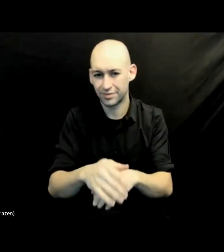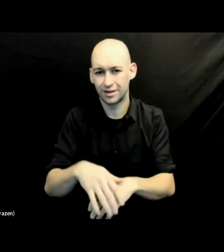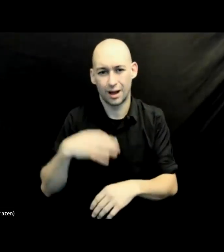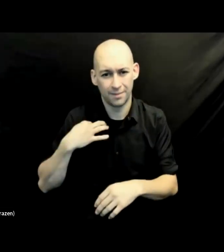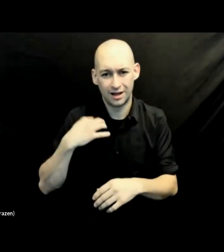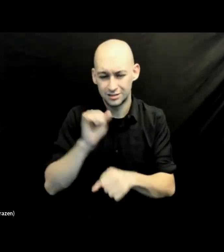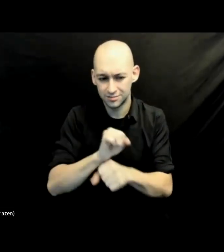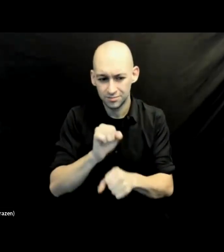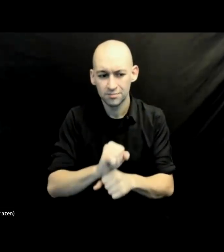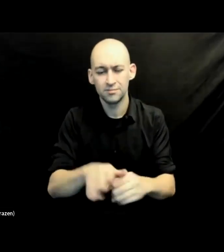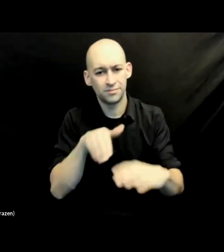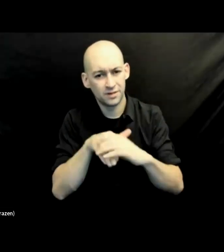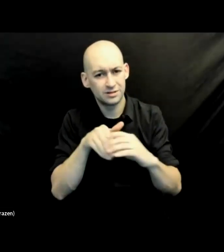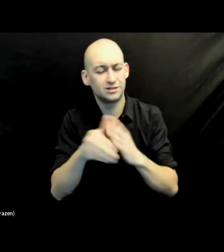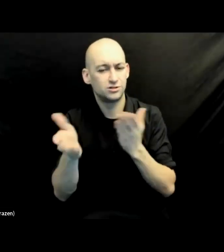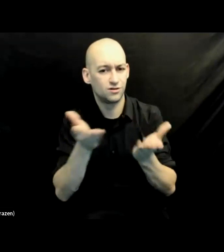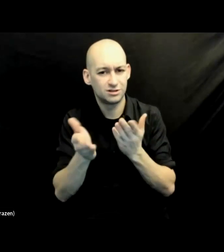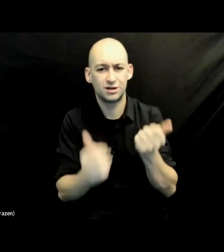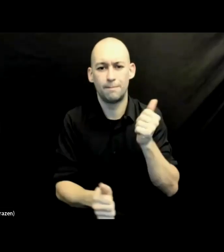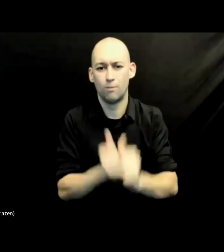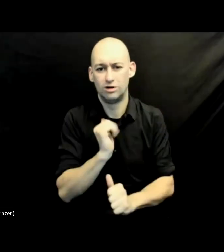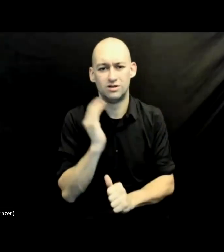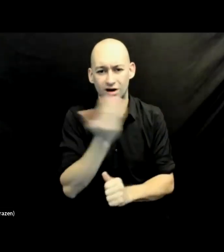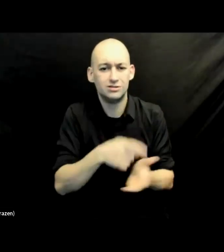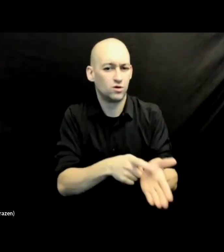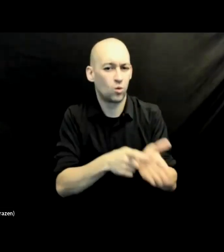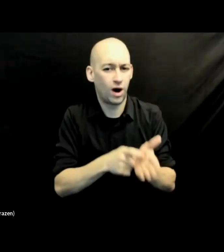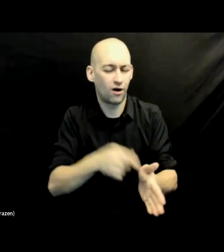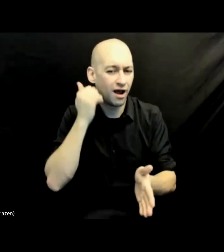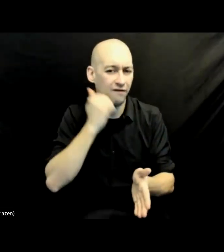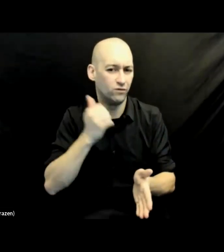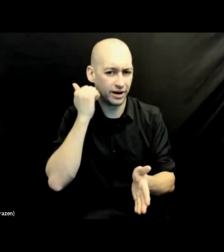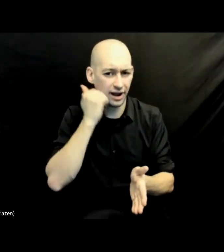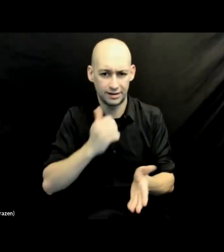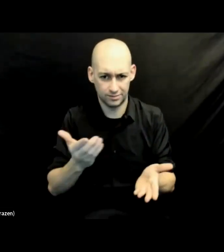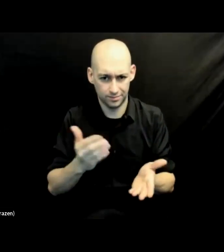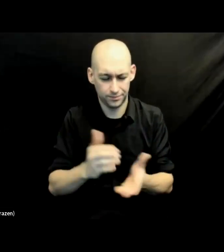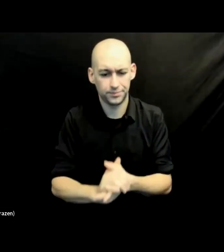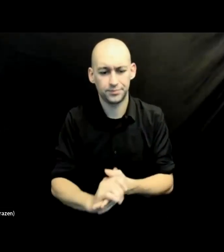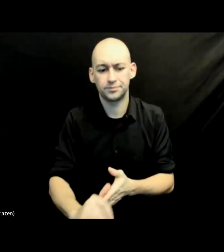accessing the services that most of us require on our day to day lives. So with that, I hope you